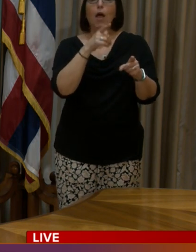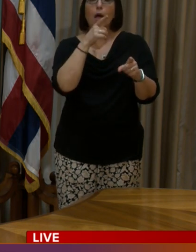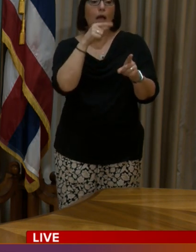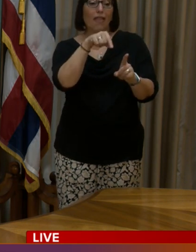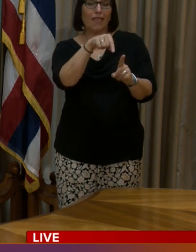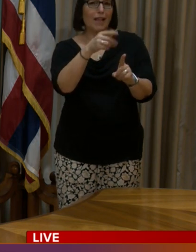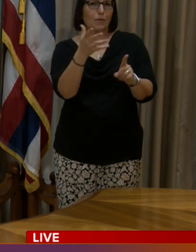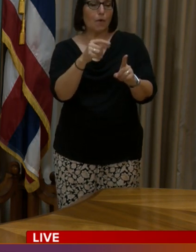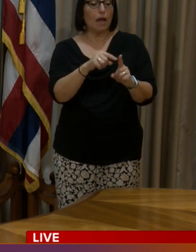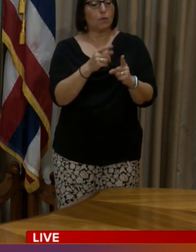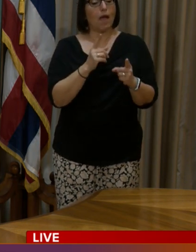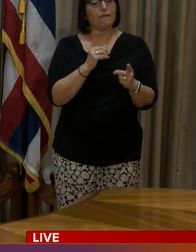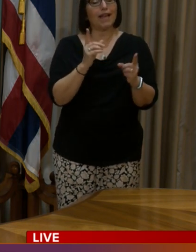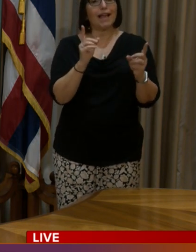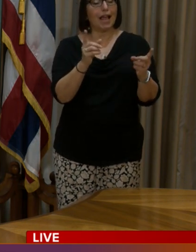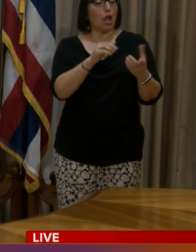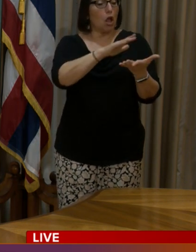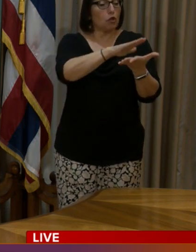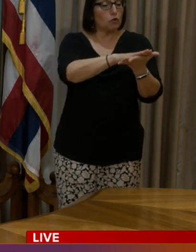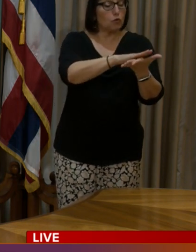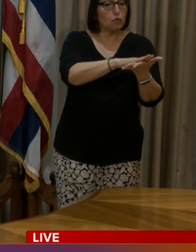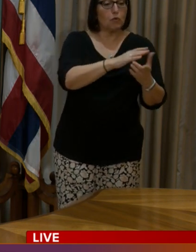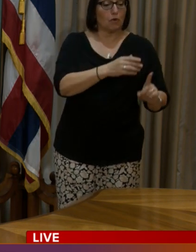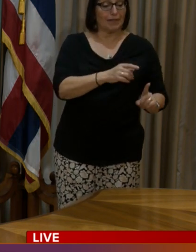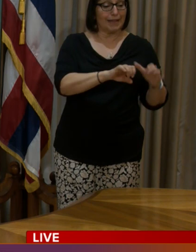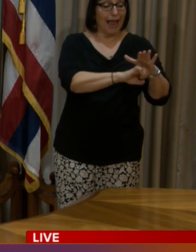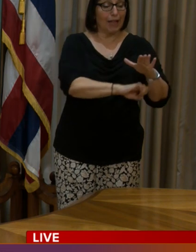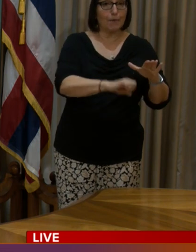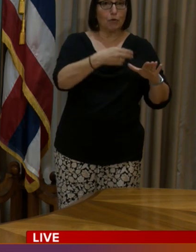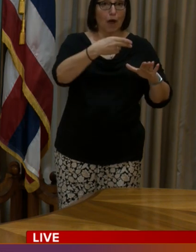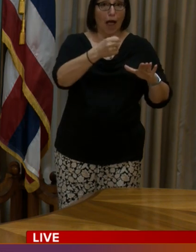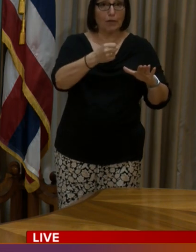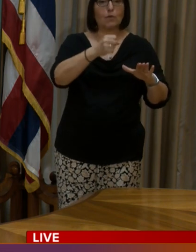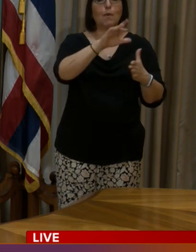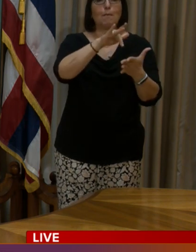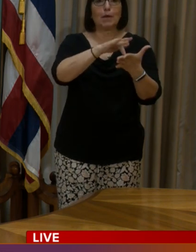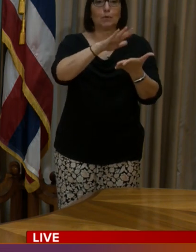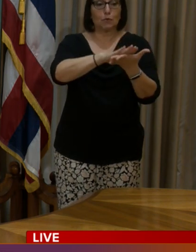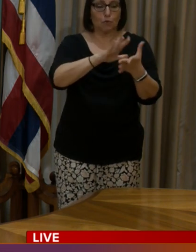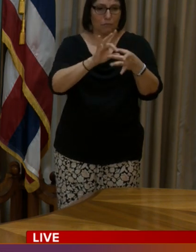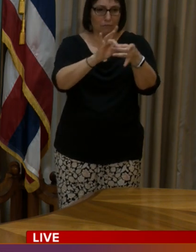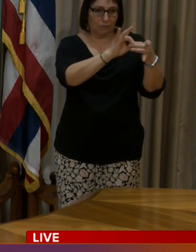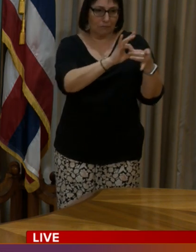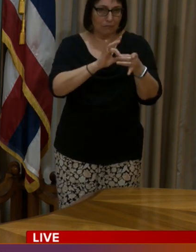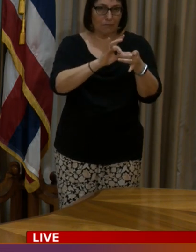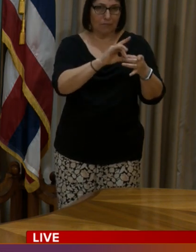PRINCIPALS. GROUPS OF FEEDER SCHOOLS HIGH SCHOOLS AND THEIR FEEDER